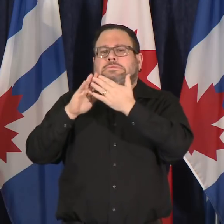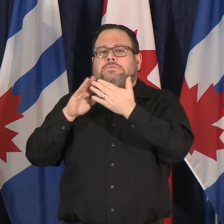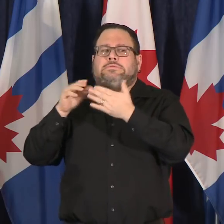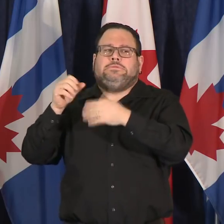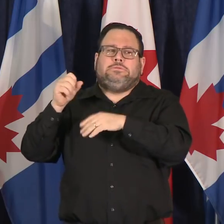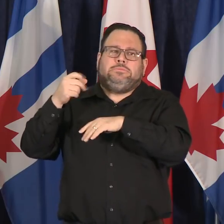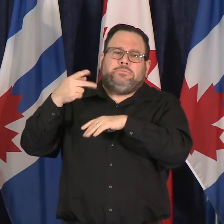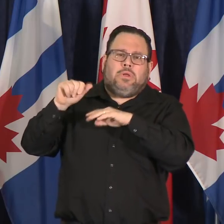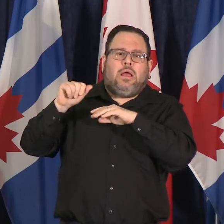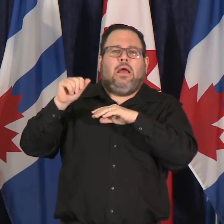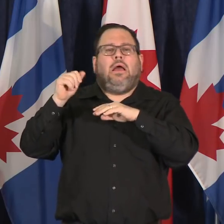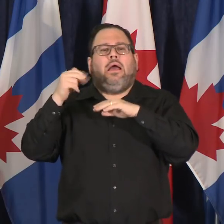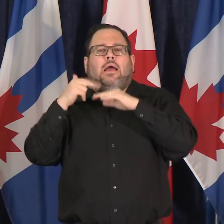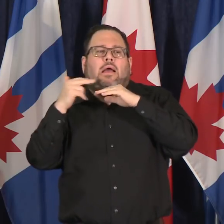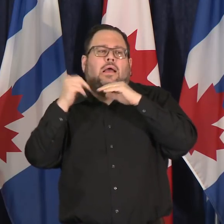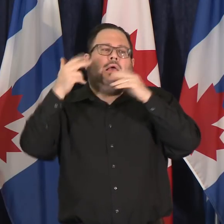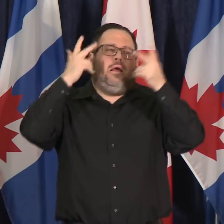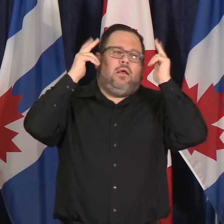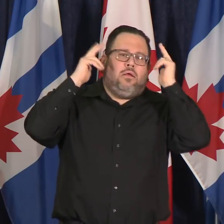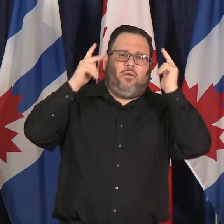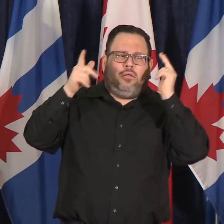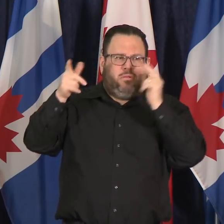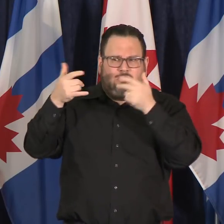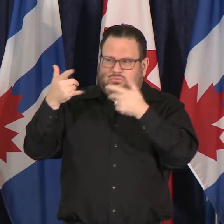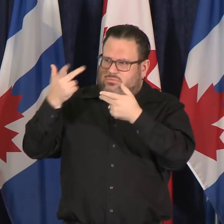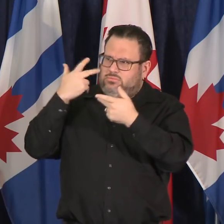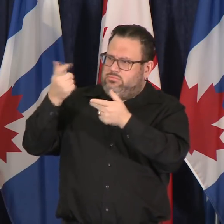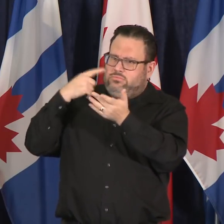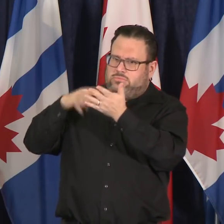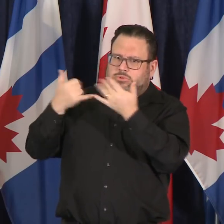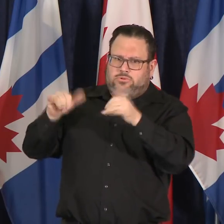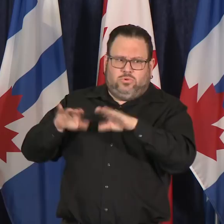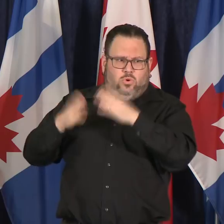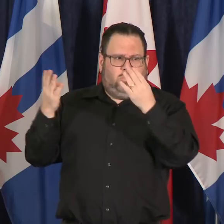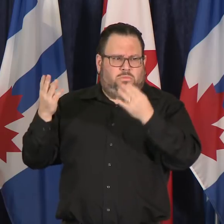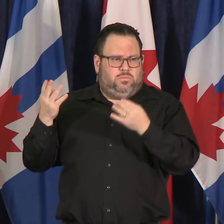not being shut down and as employees they have to go to work their boss is